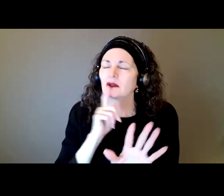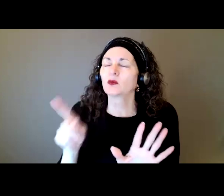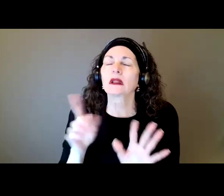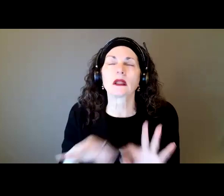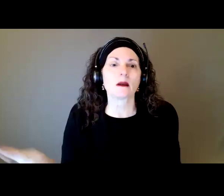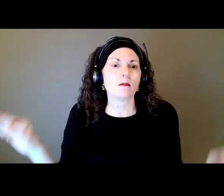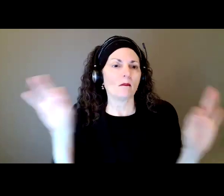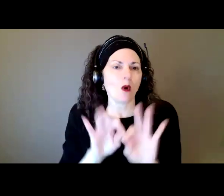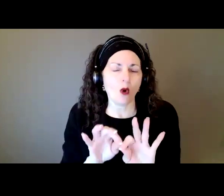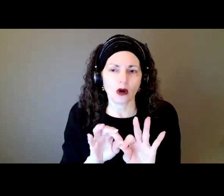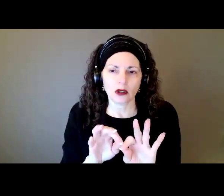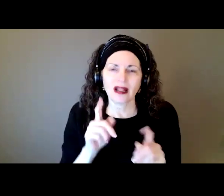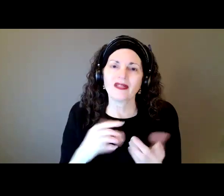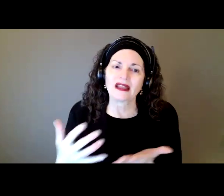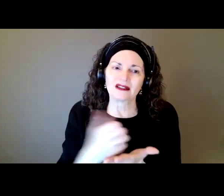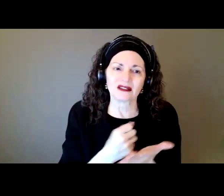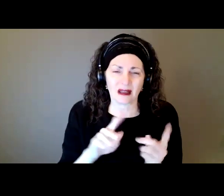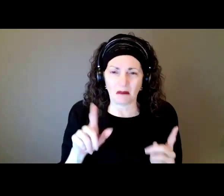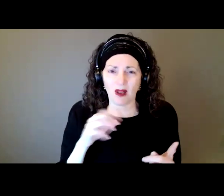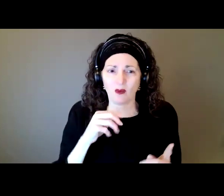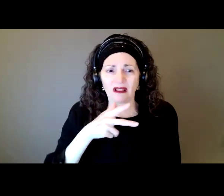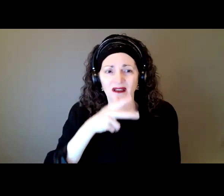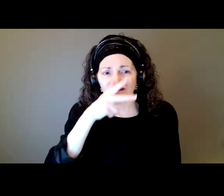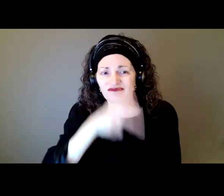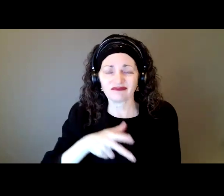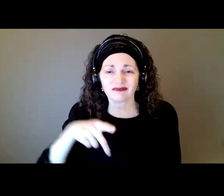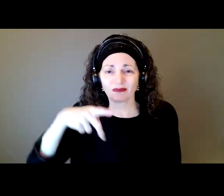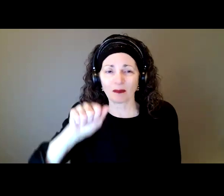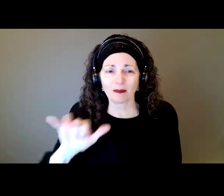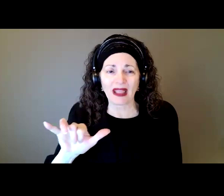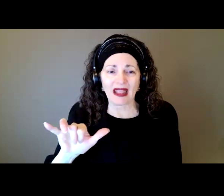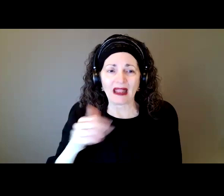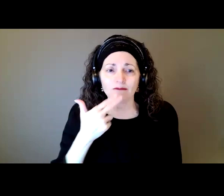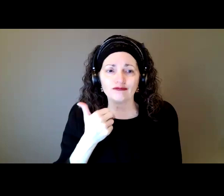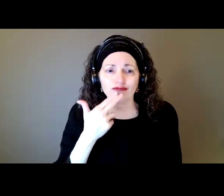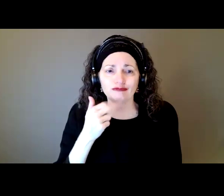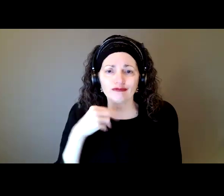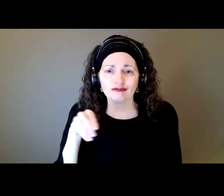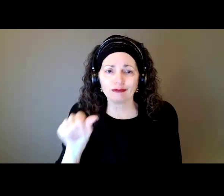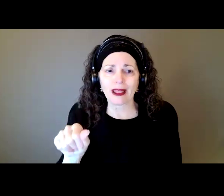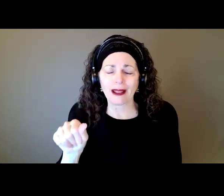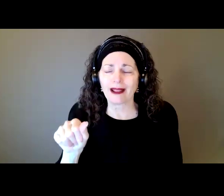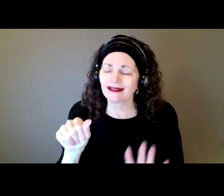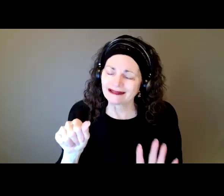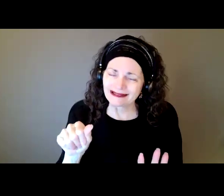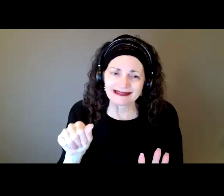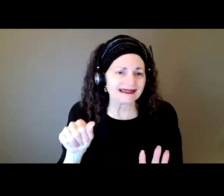Yet the low pay is a sign that that respect is lacking. We must work together to change that.